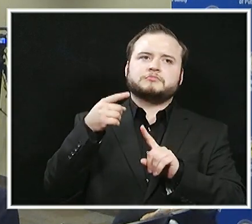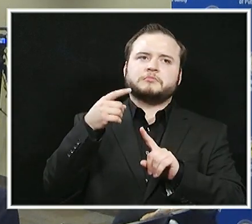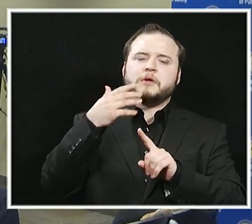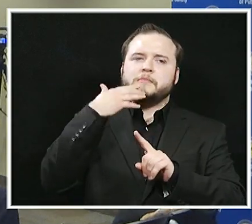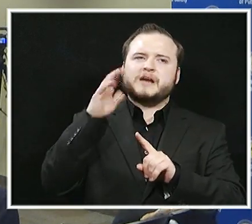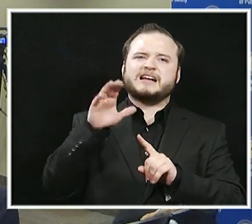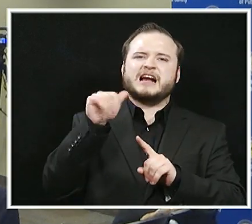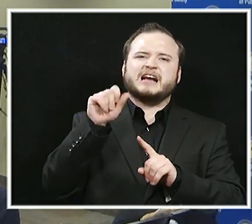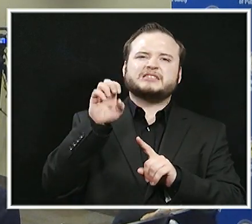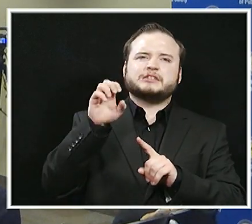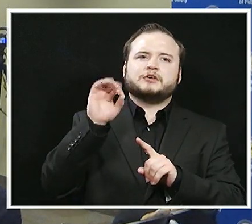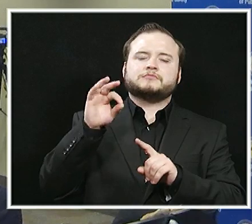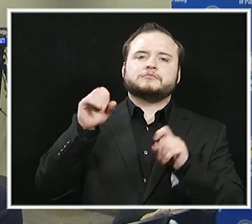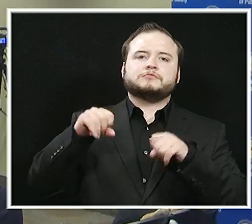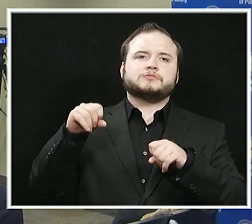[ off mic ]